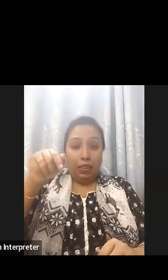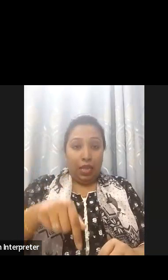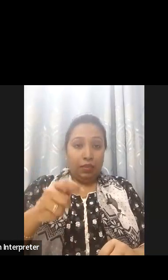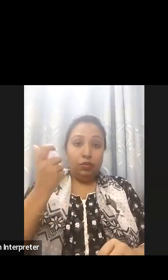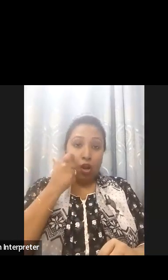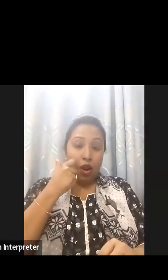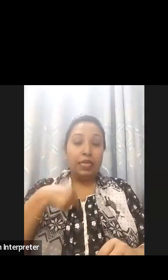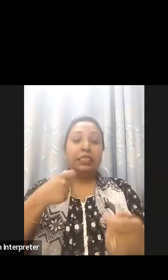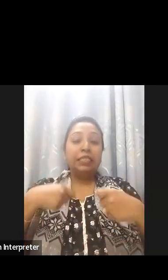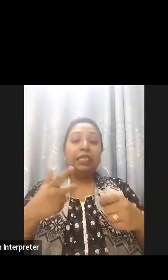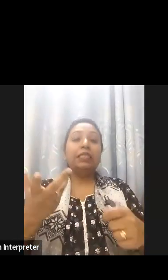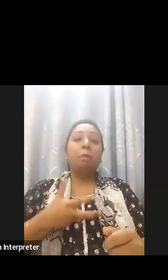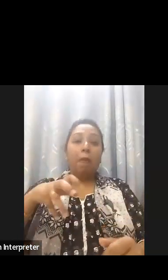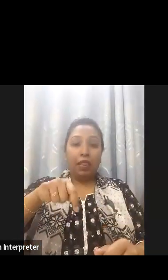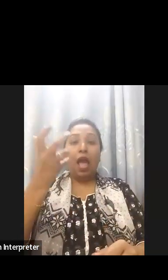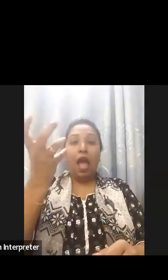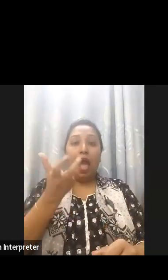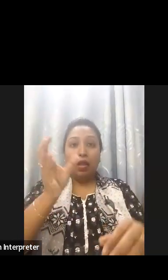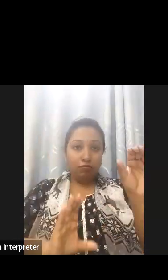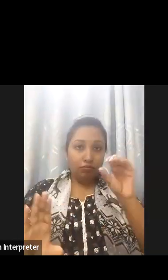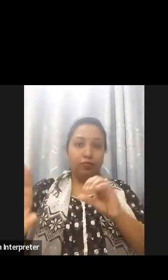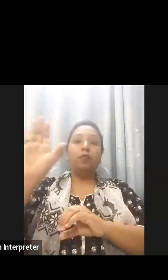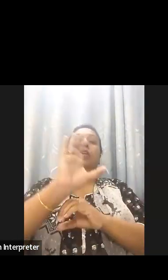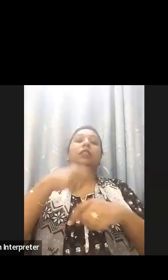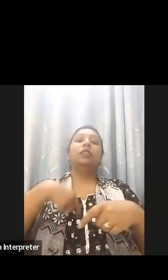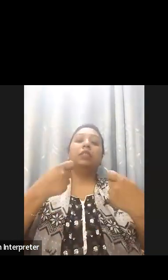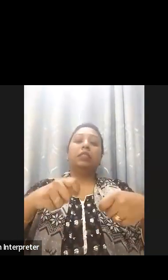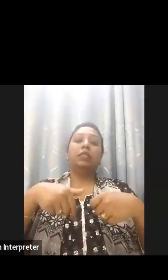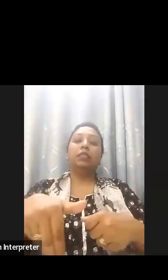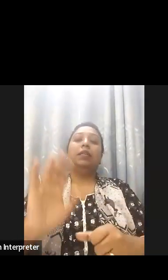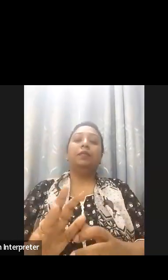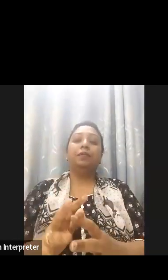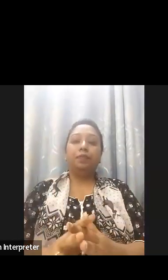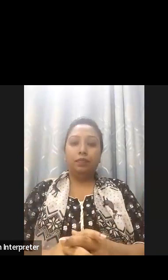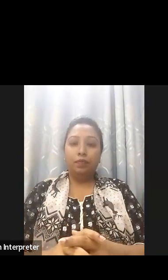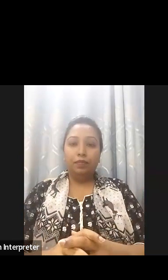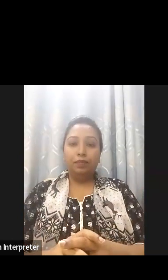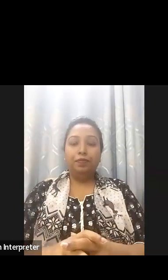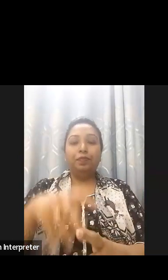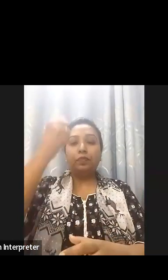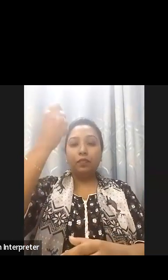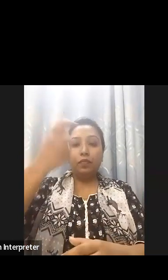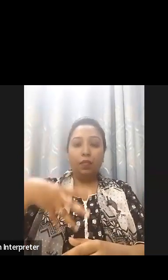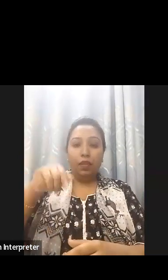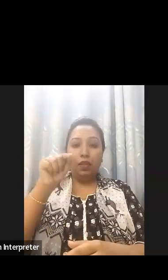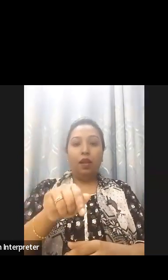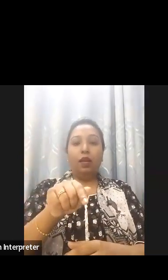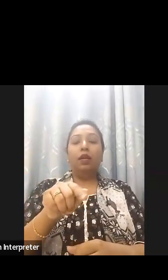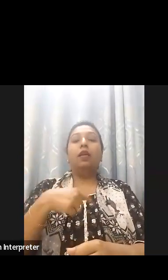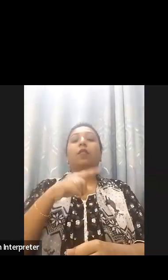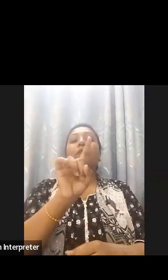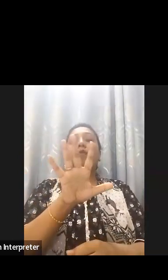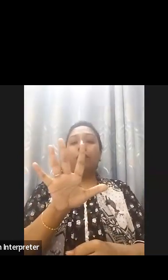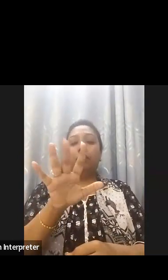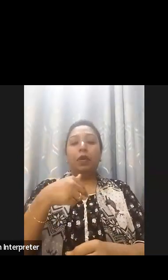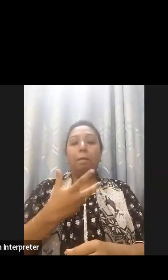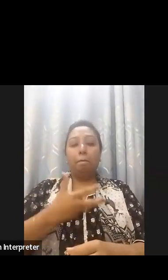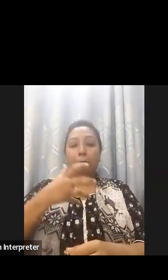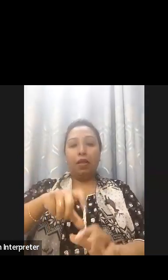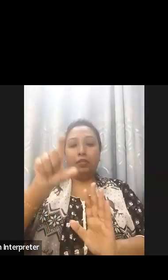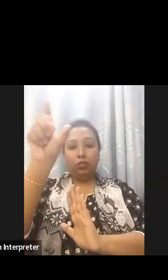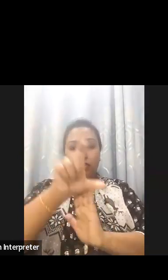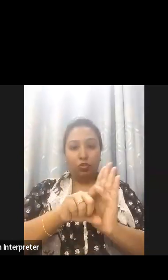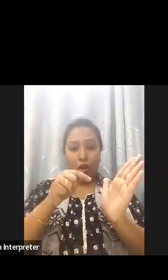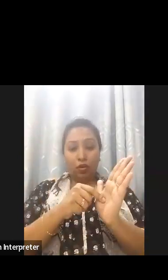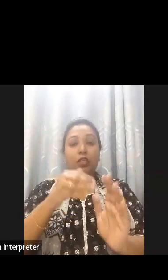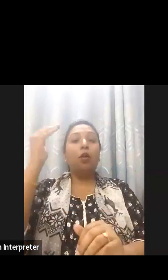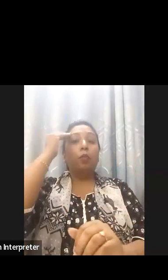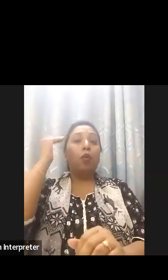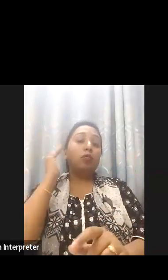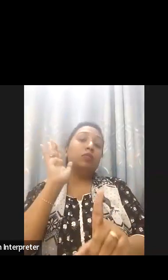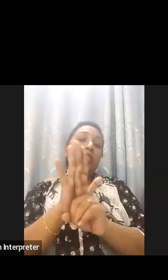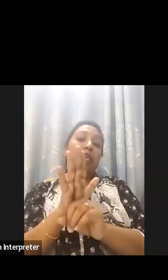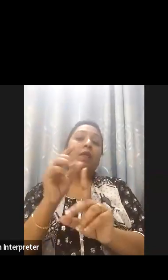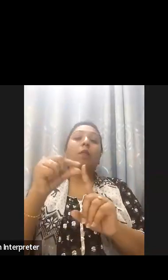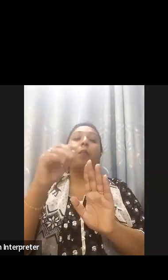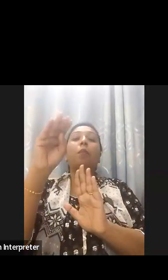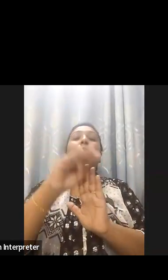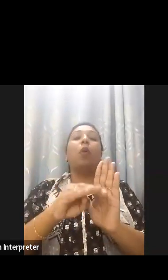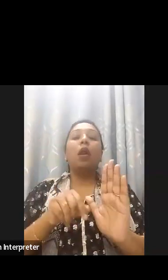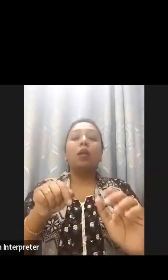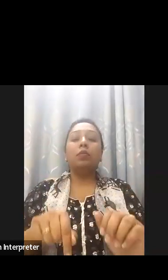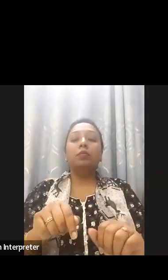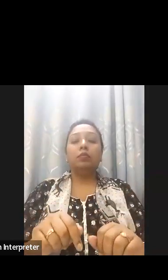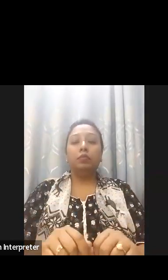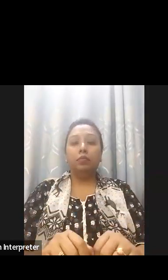the Sustainable Development Goals by 2030. Article 15 D of the Constitution of Bangladesh established the disability allowance program in the 2005-06 fiscal year initially providing an